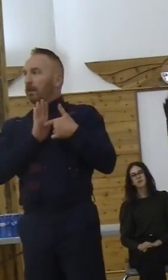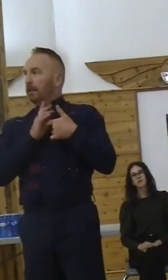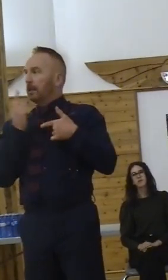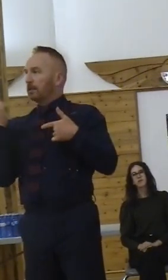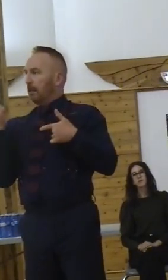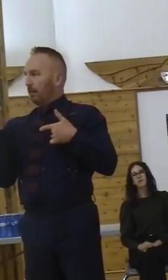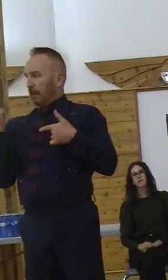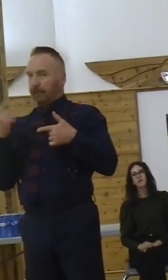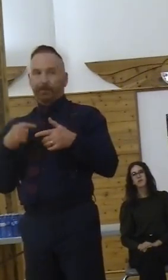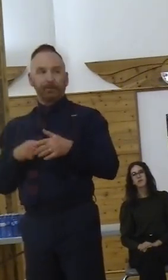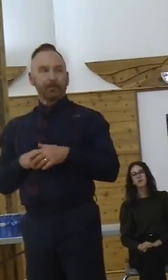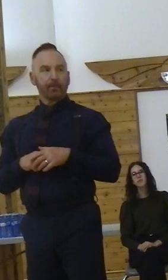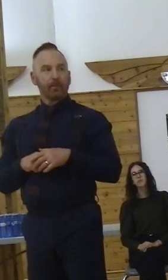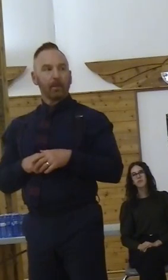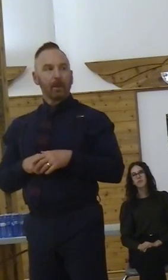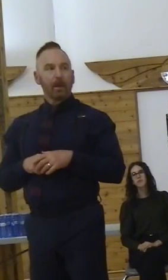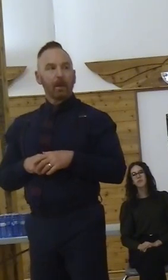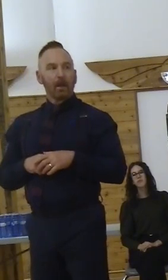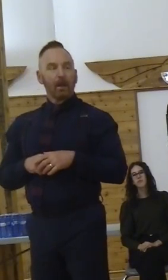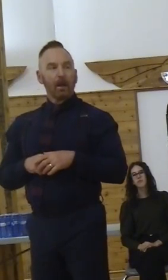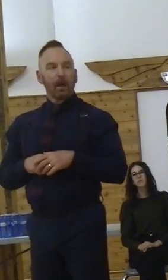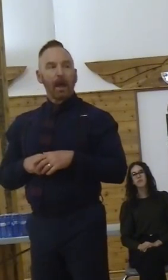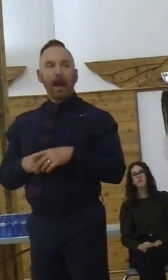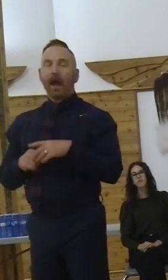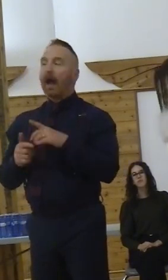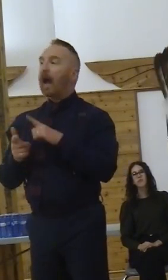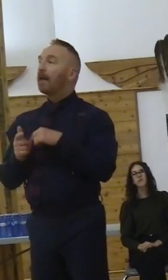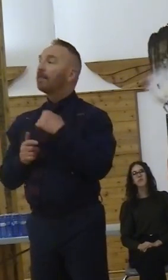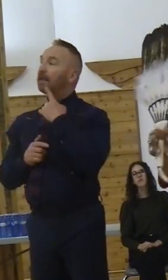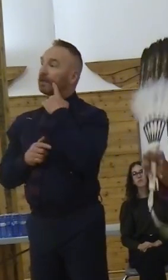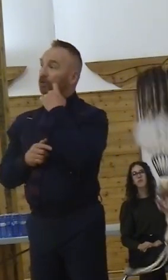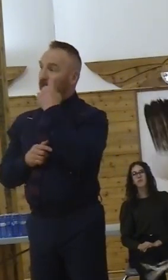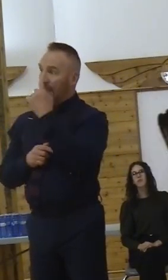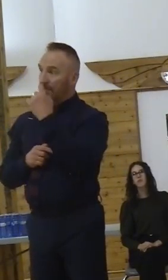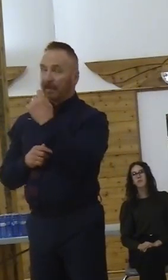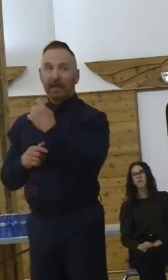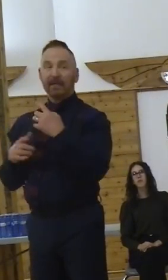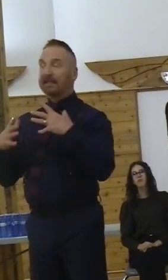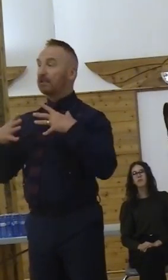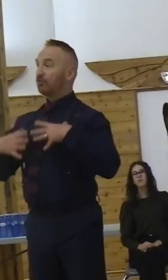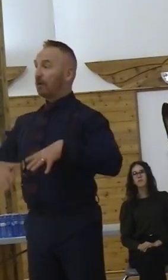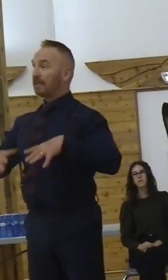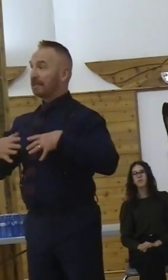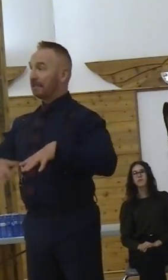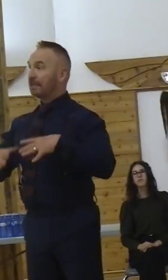And this is when the dream came to be about these dresses, these four dresses.